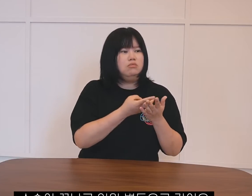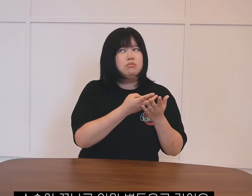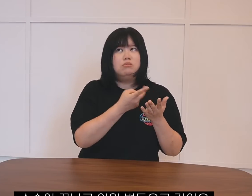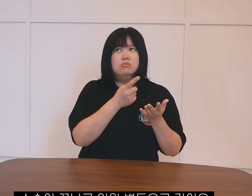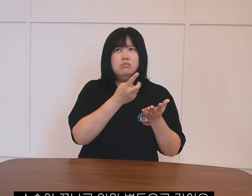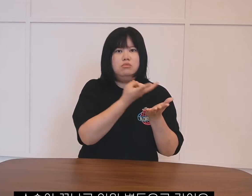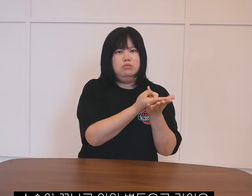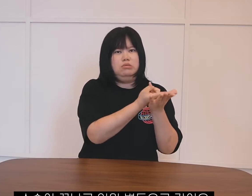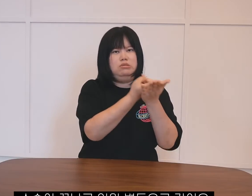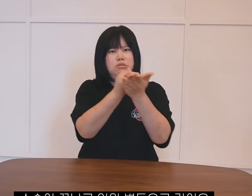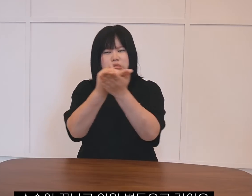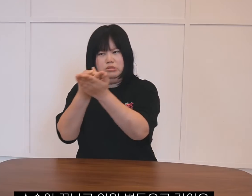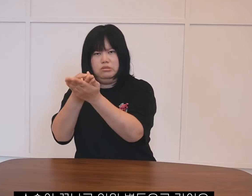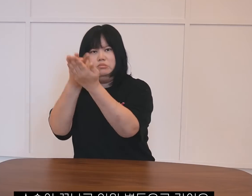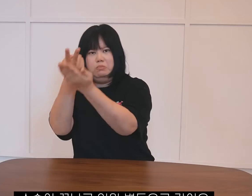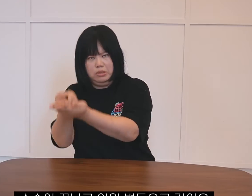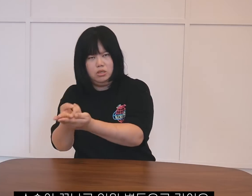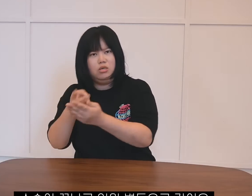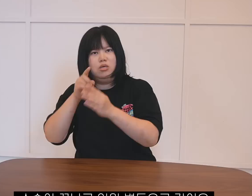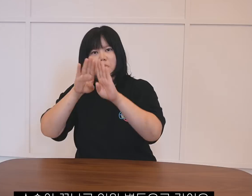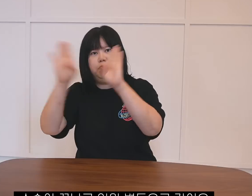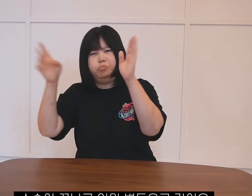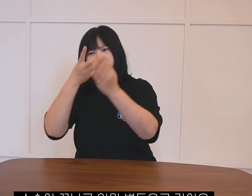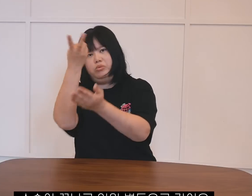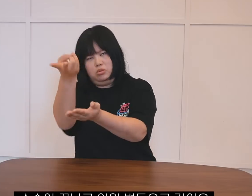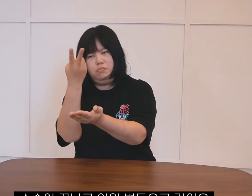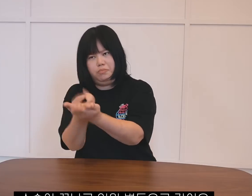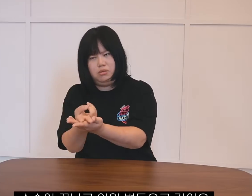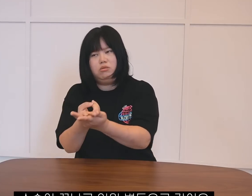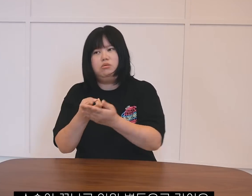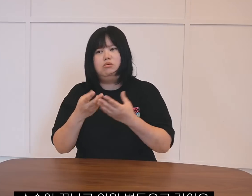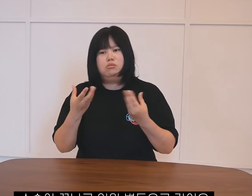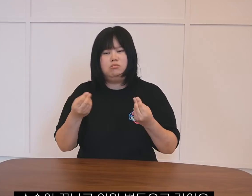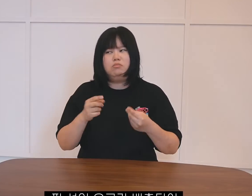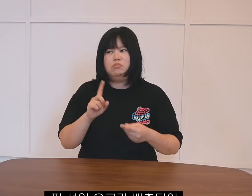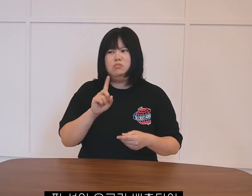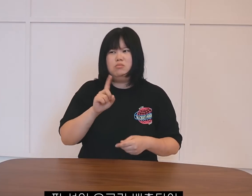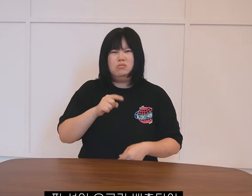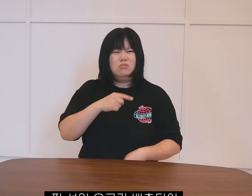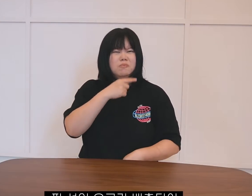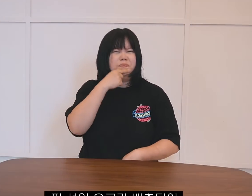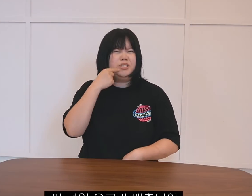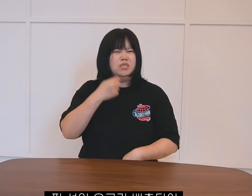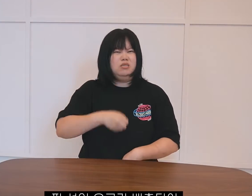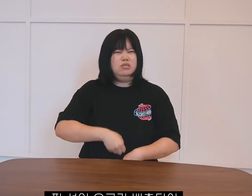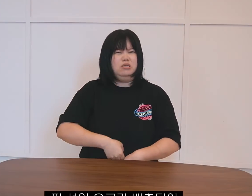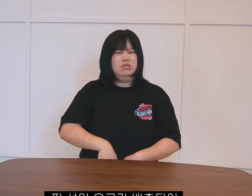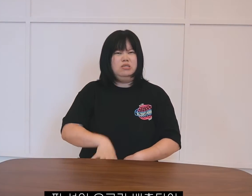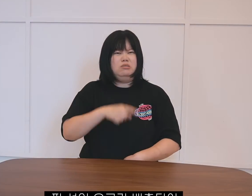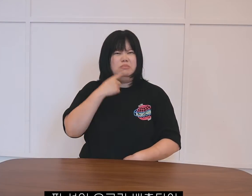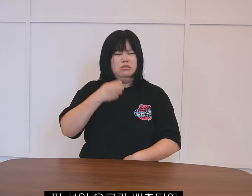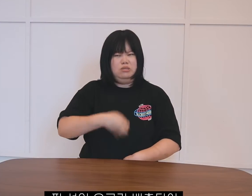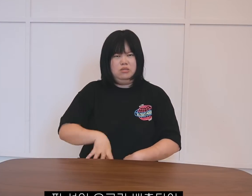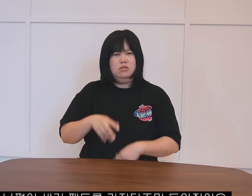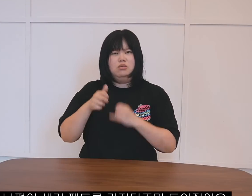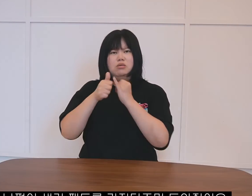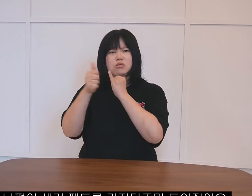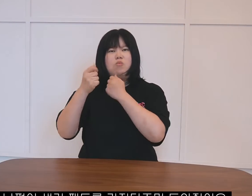The surgery was over and I was taken to the hospital ward. The bloody Oro was drained,